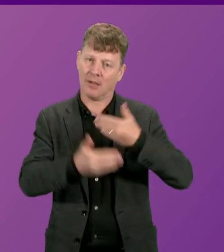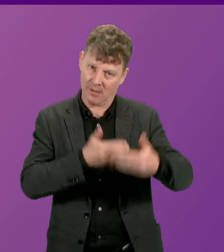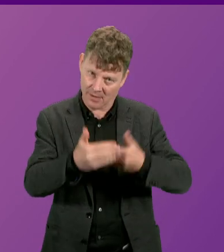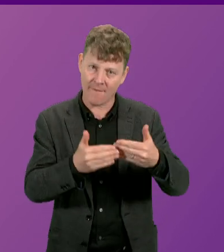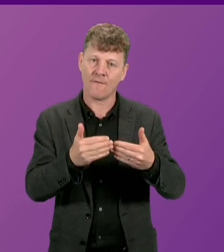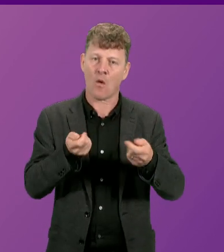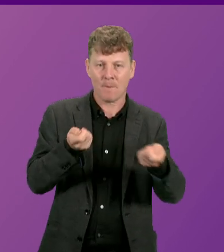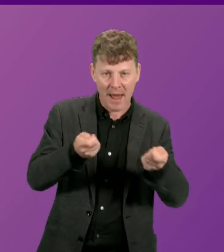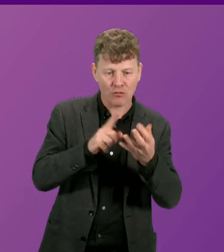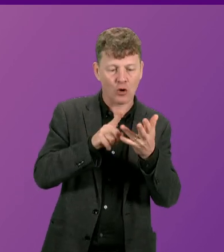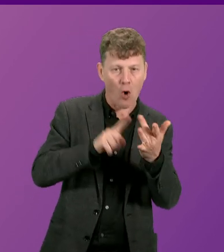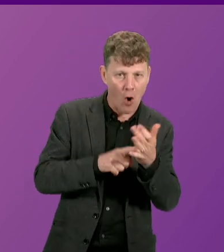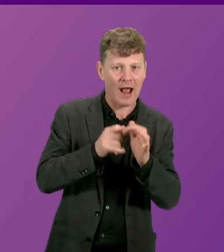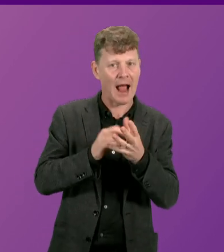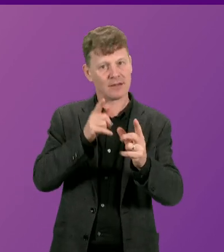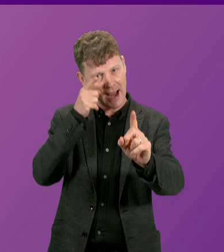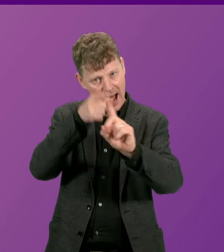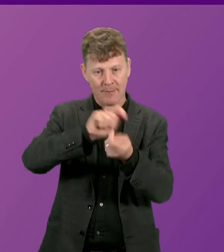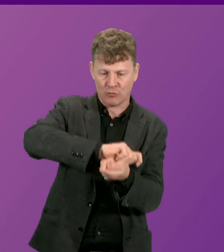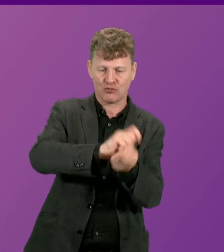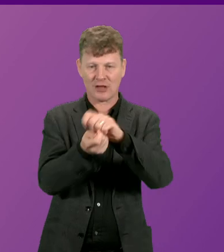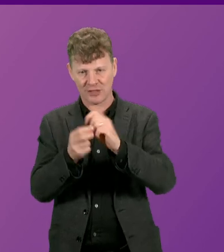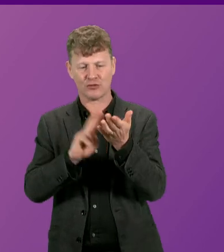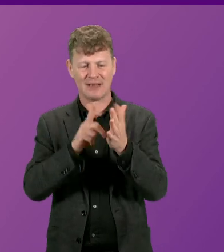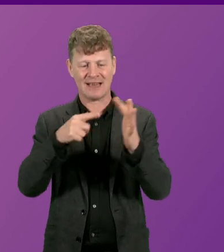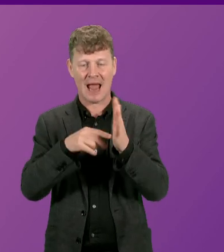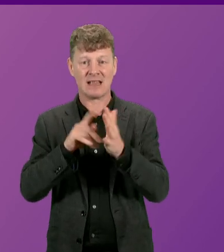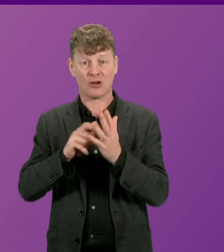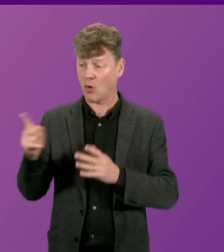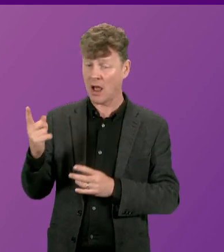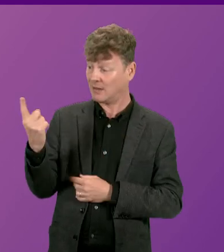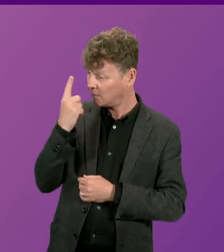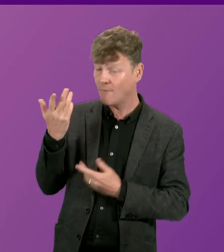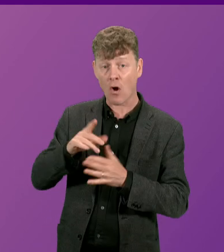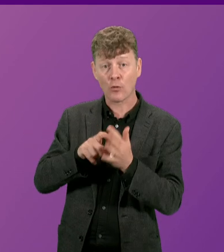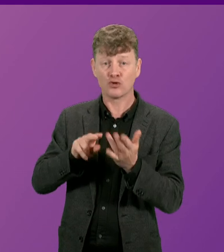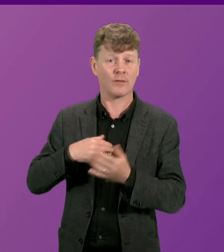its transition to net zero, and we will take absolutely no lessons from the Conservatives.